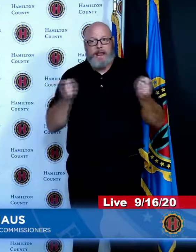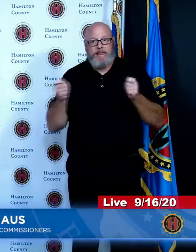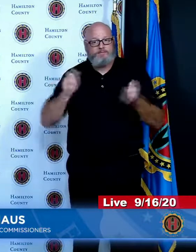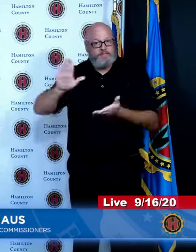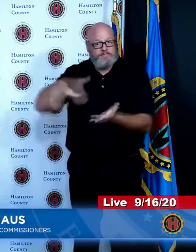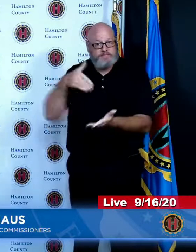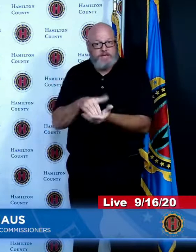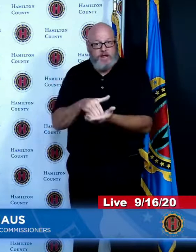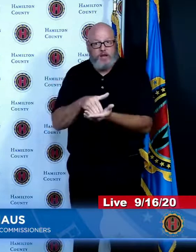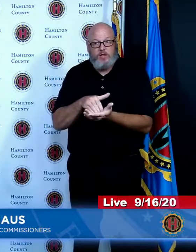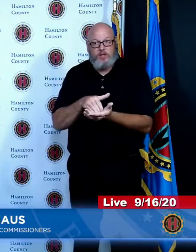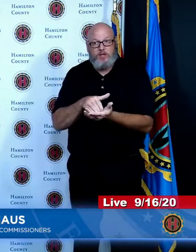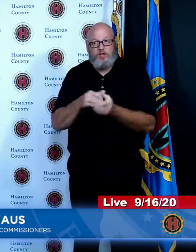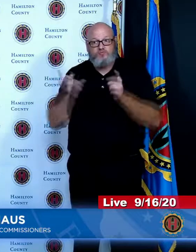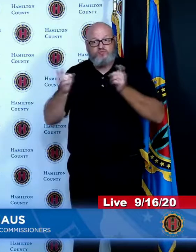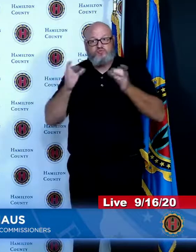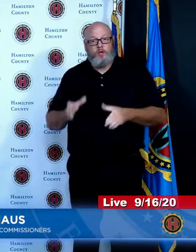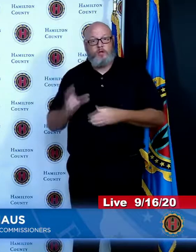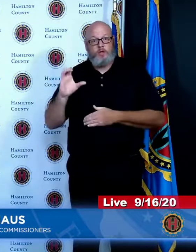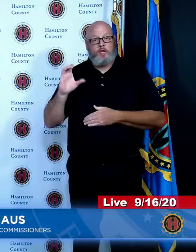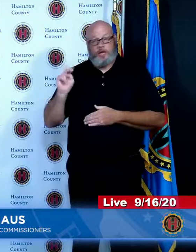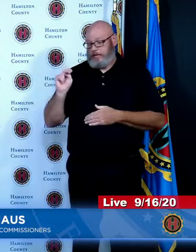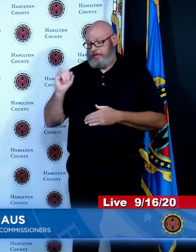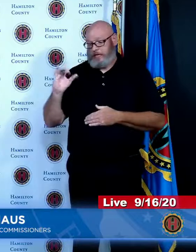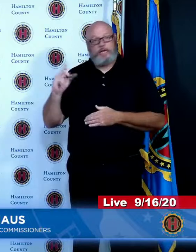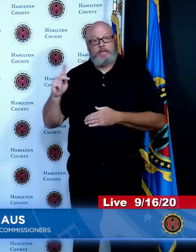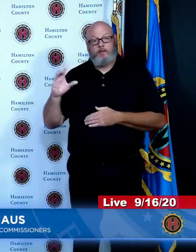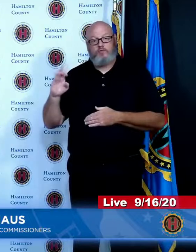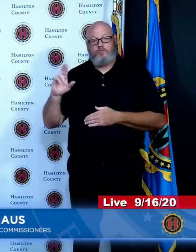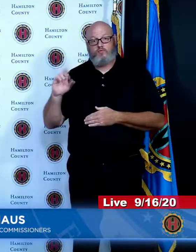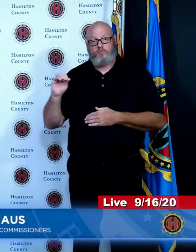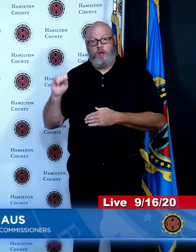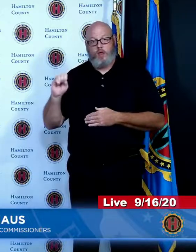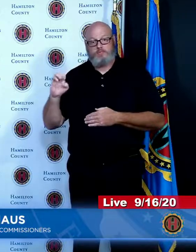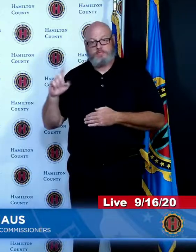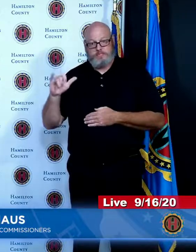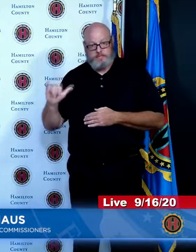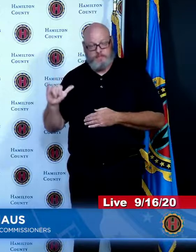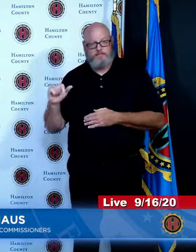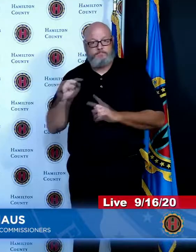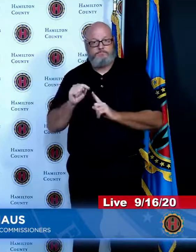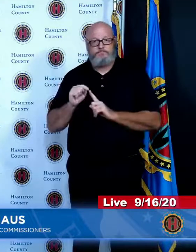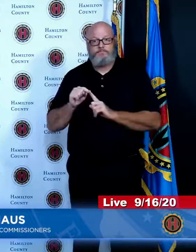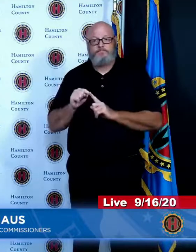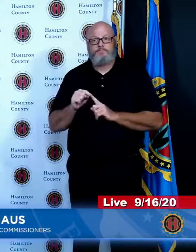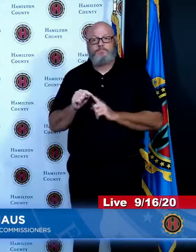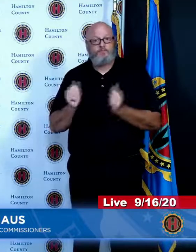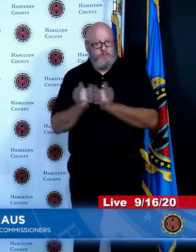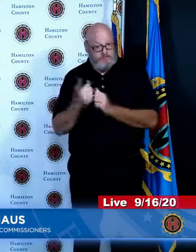receive store and distribute vaccines so we're talking vaccines today I've gotten a lot of questions about